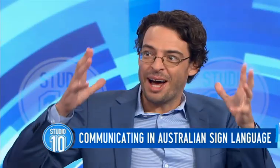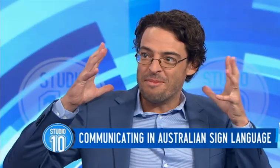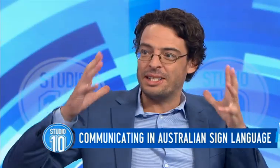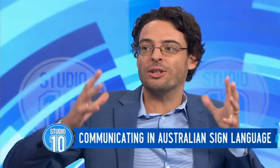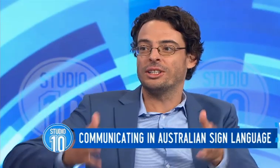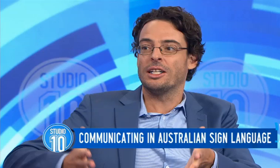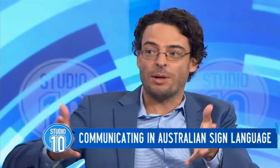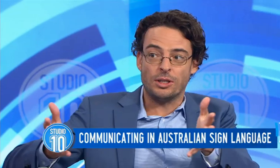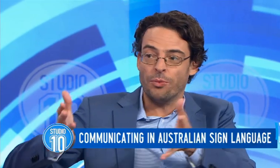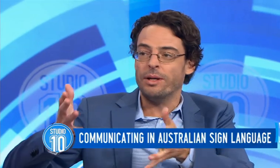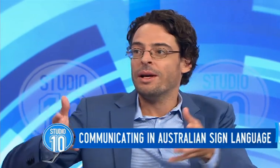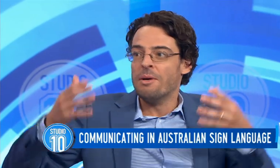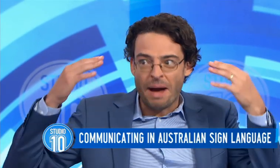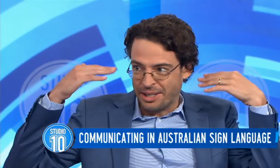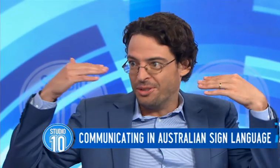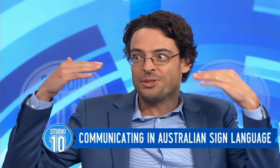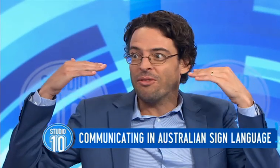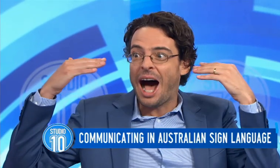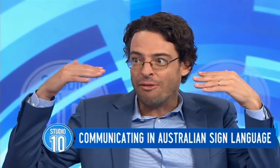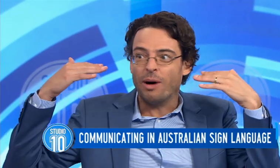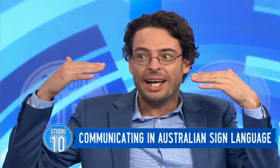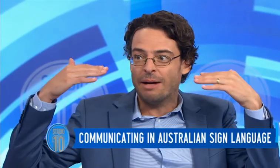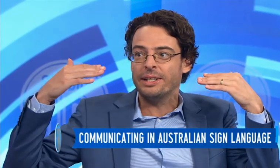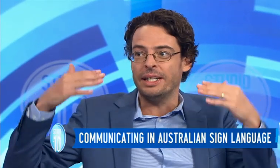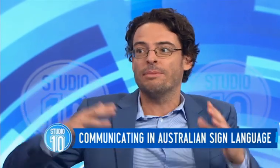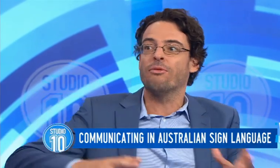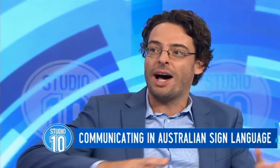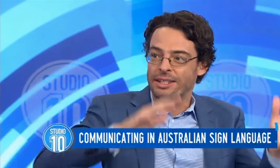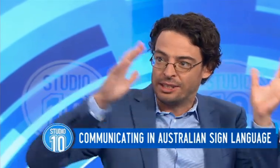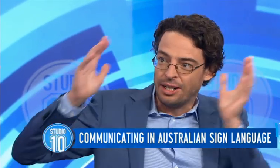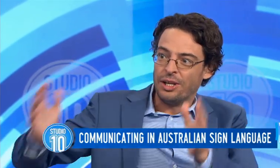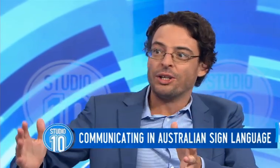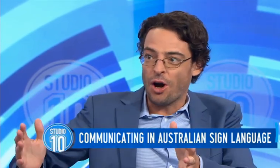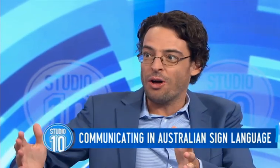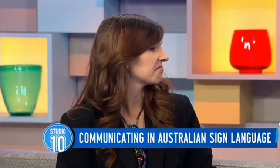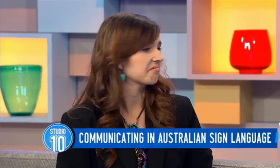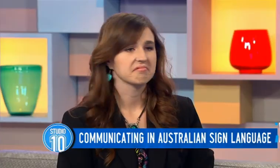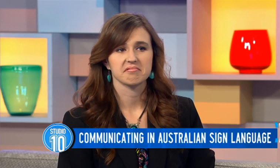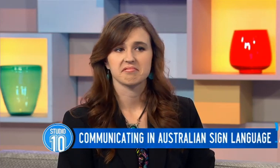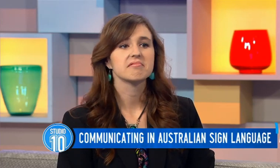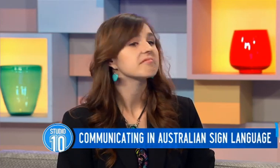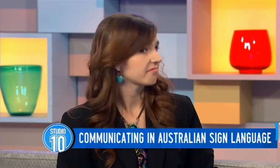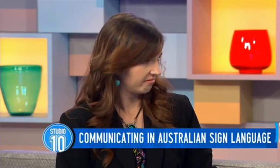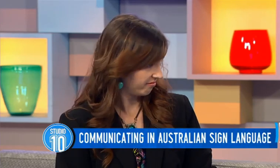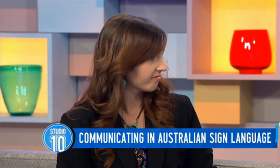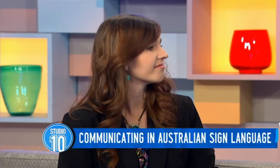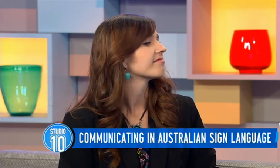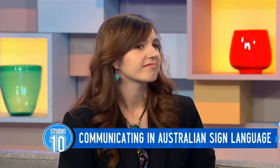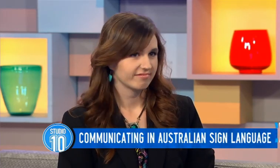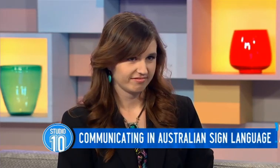a technology that would I suppose make you halfway able to hear rather just go the whole hog and just change